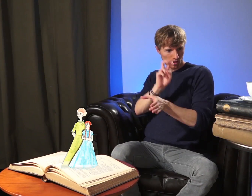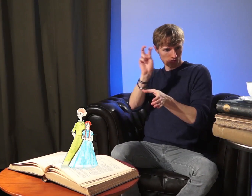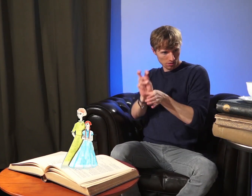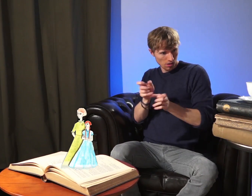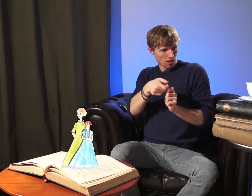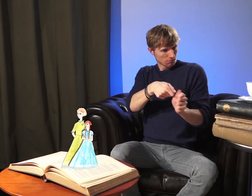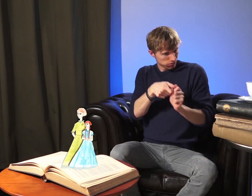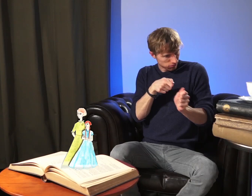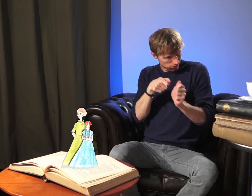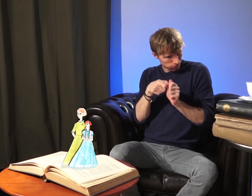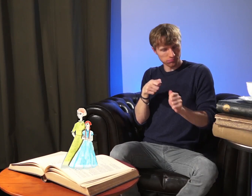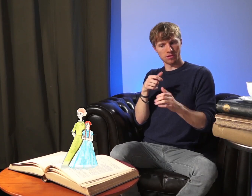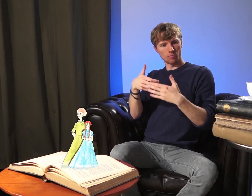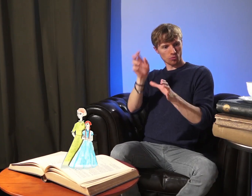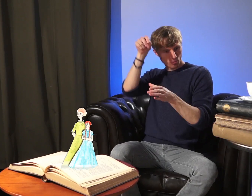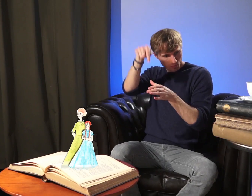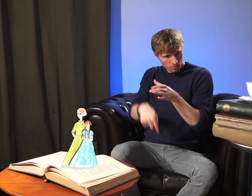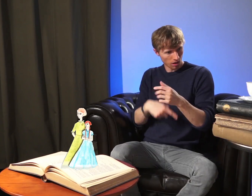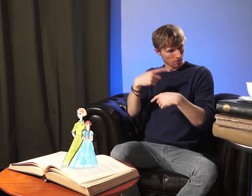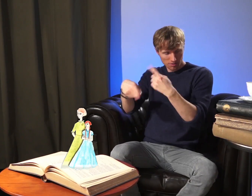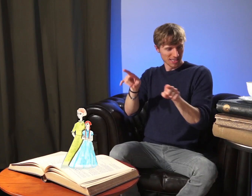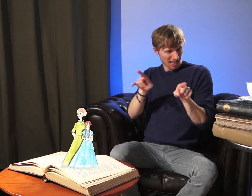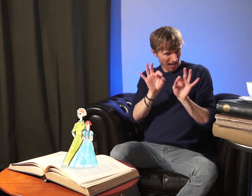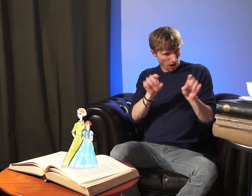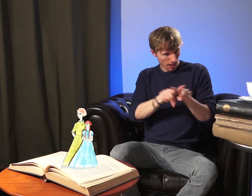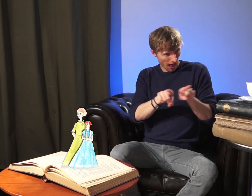"Go and sit down at the well and spin